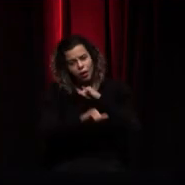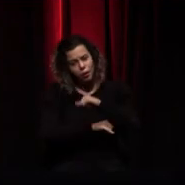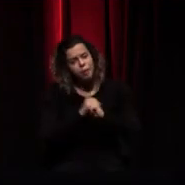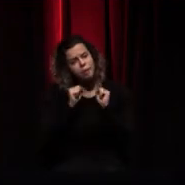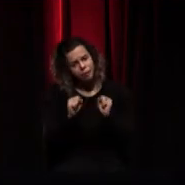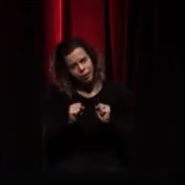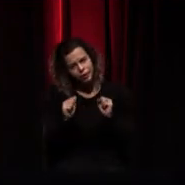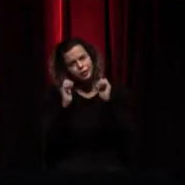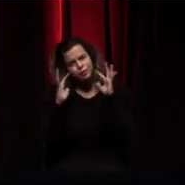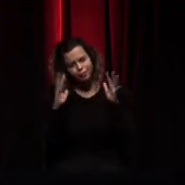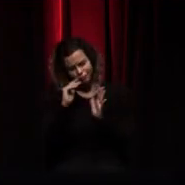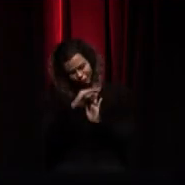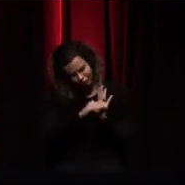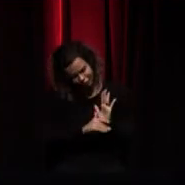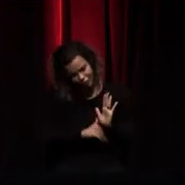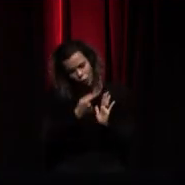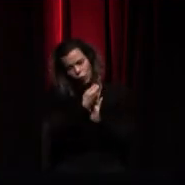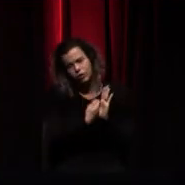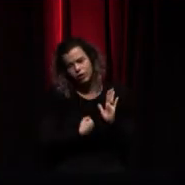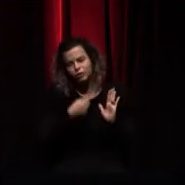and suggest the agenda we consider suitable.